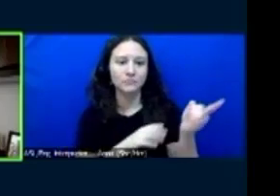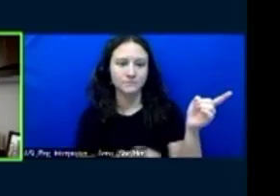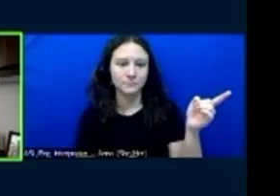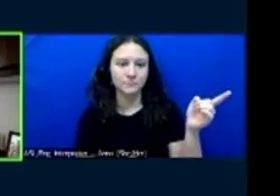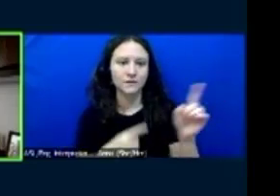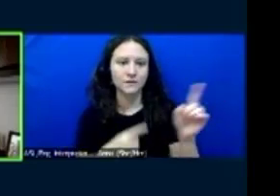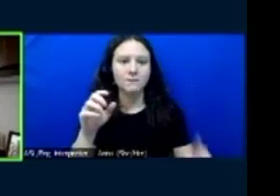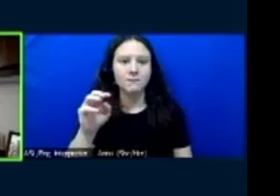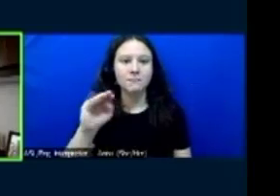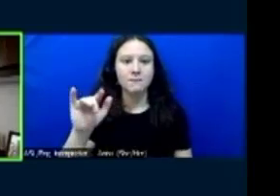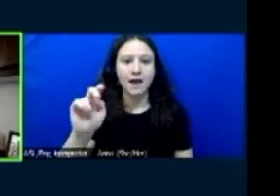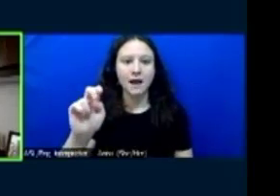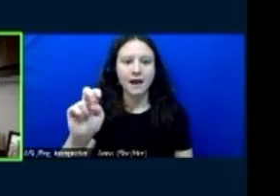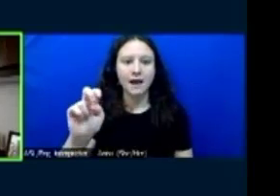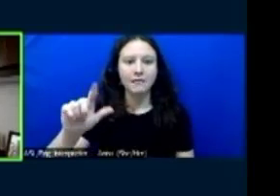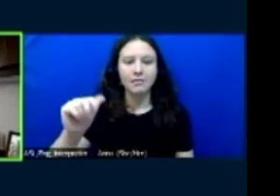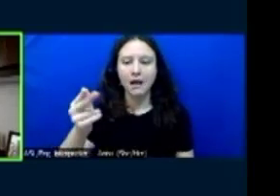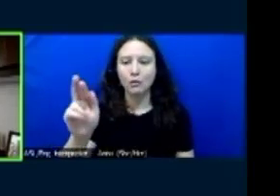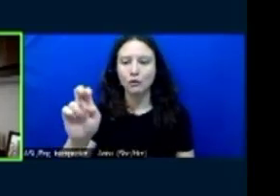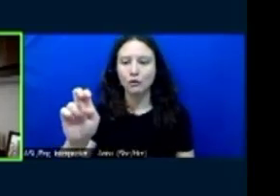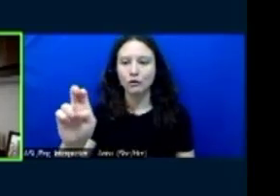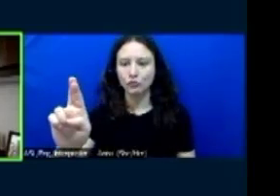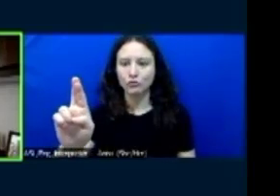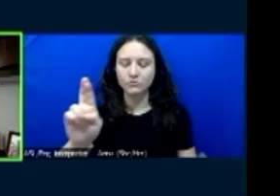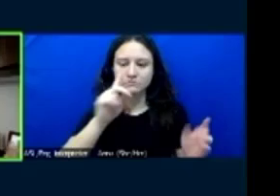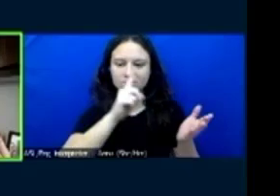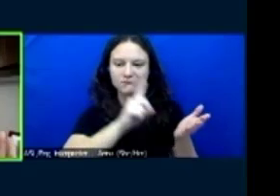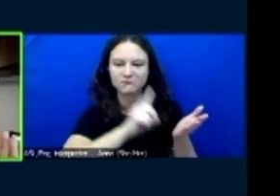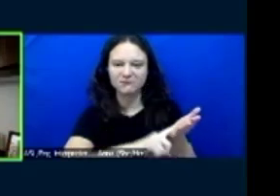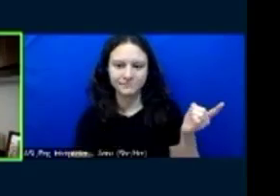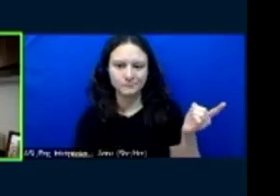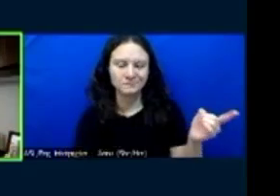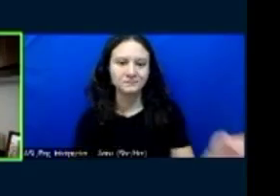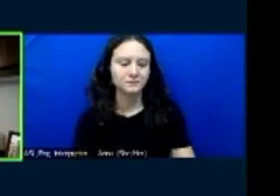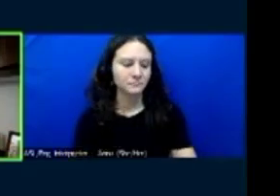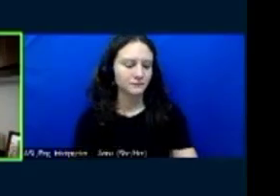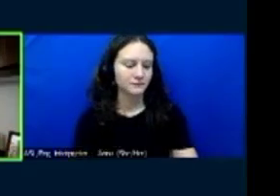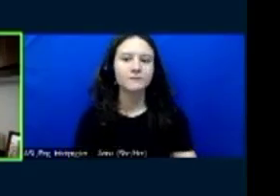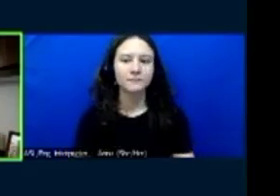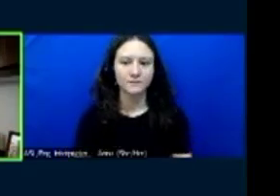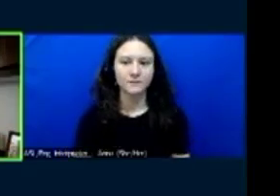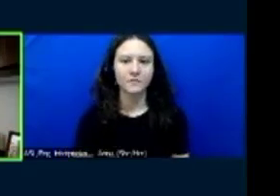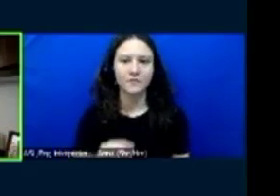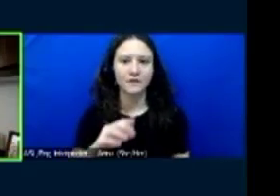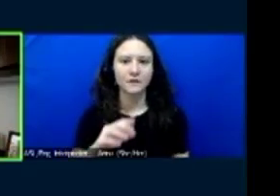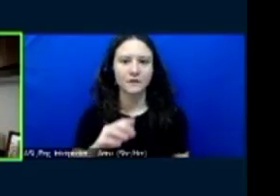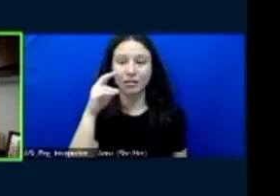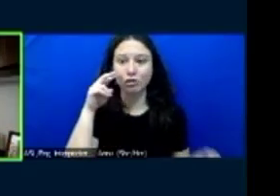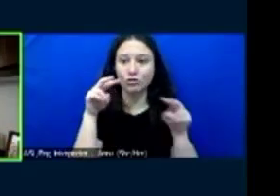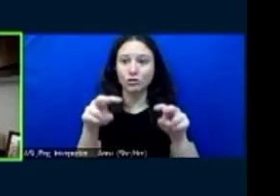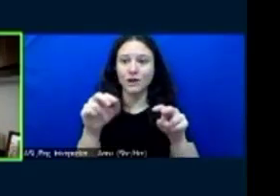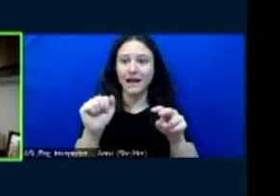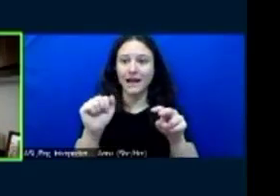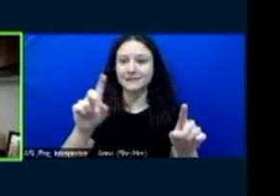took that into account and took another look at the exact same data set that Hoppe had used.